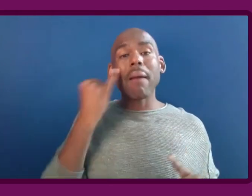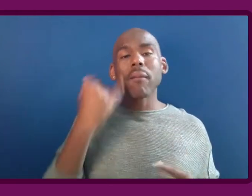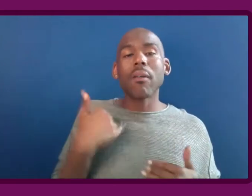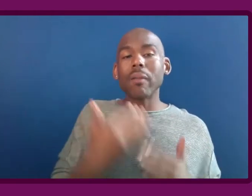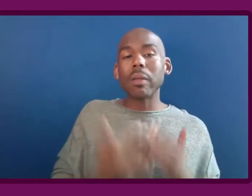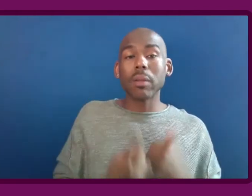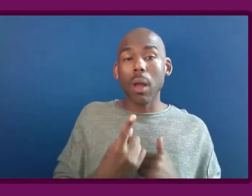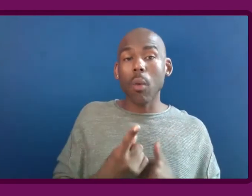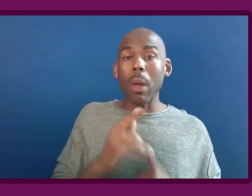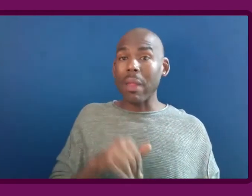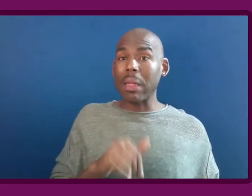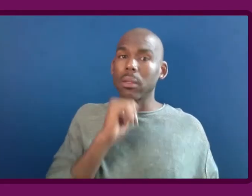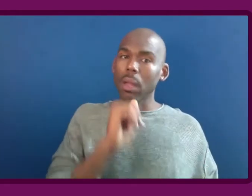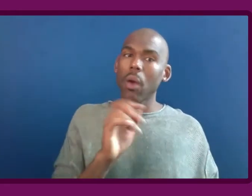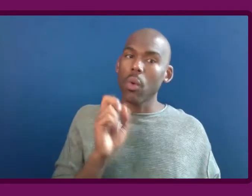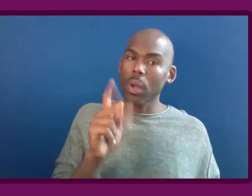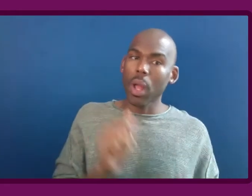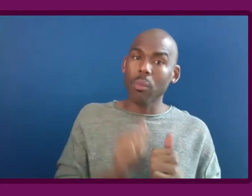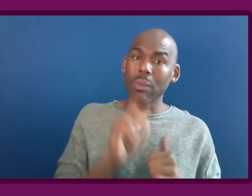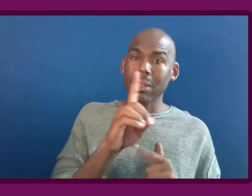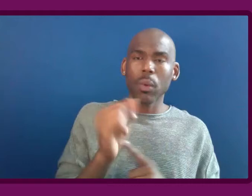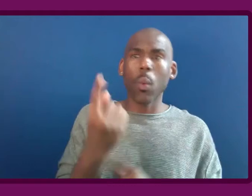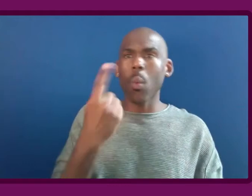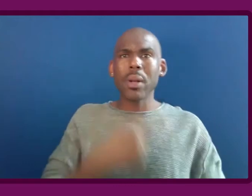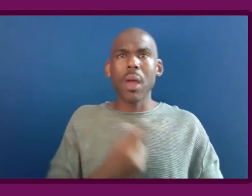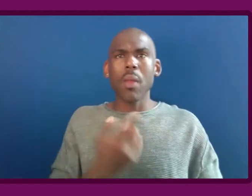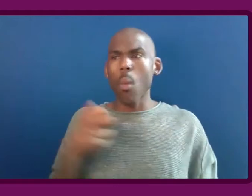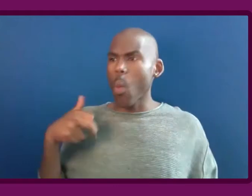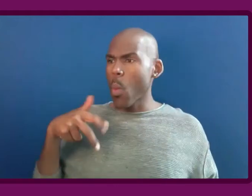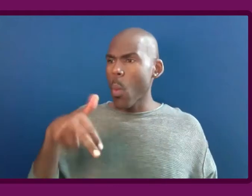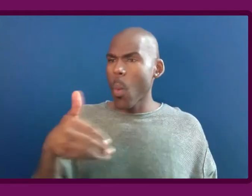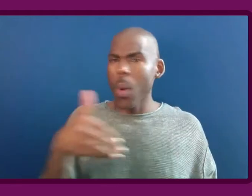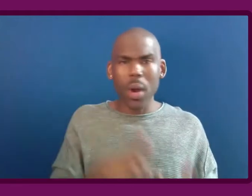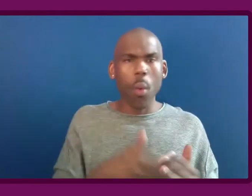But if there's someone who's not okay with their disability and one day they want to walk again,